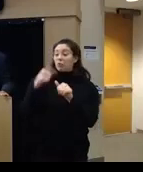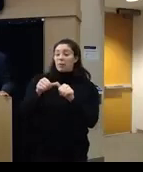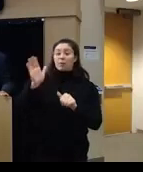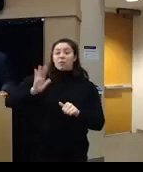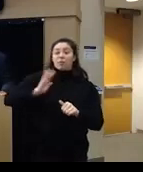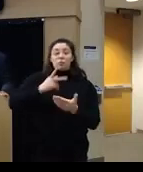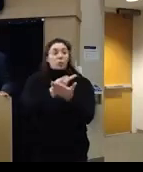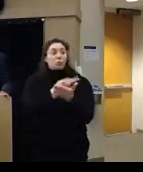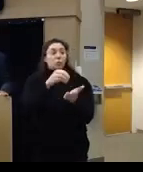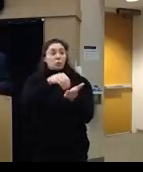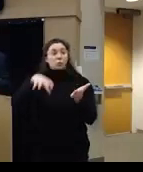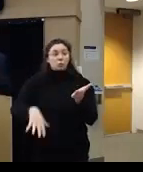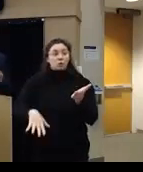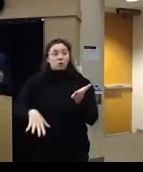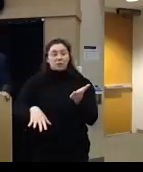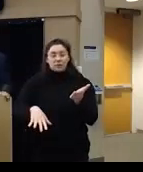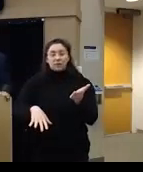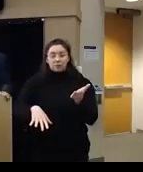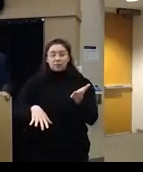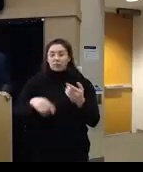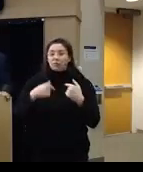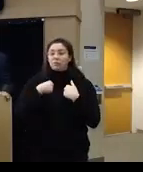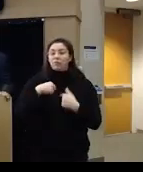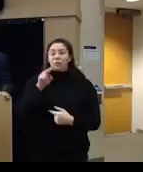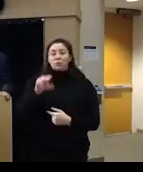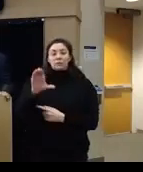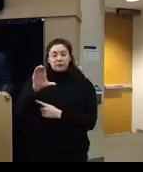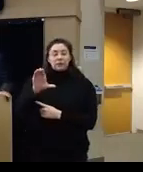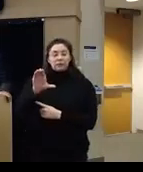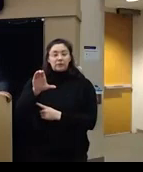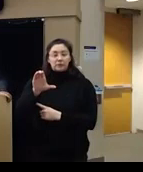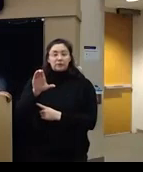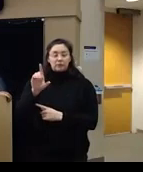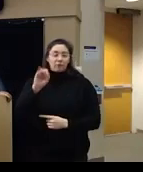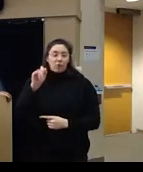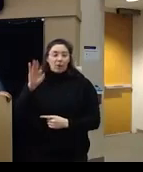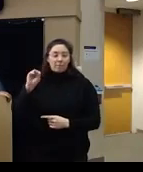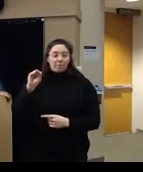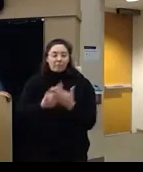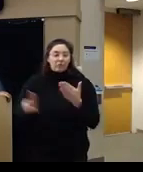student um in New York City um from New York City I went to for University we had to read